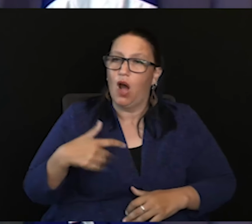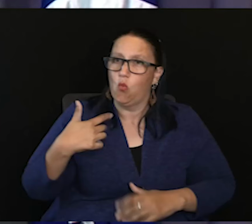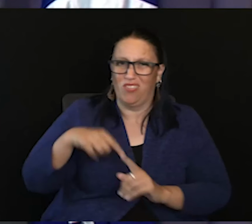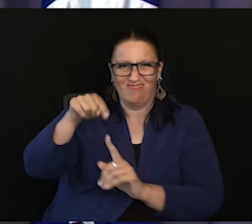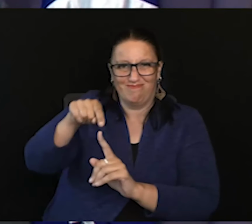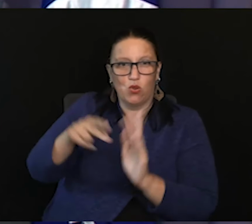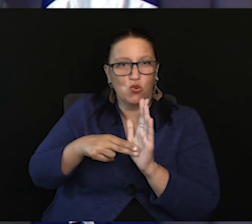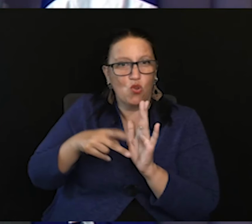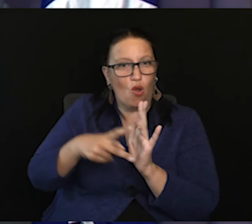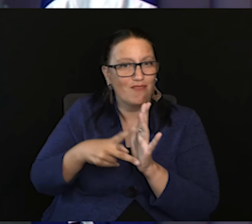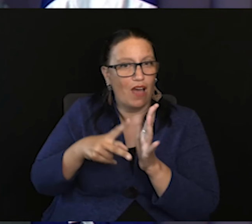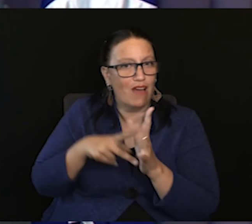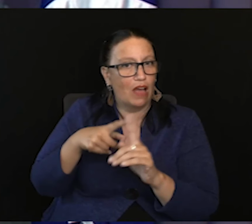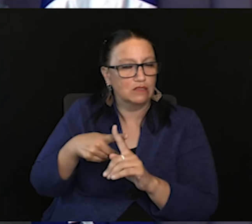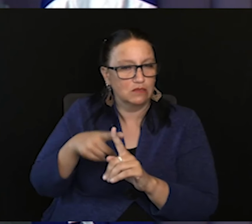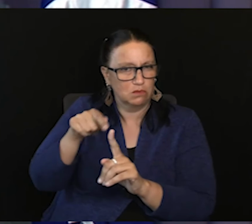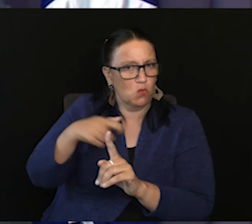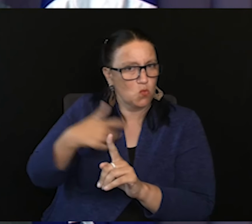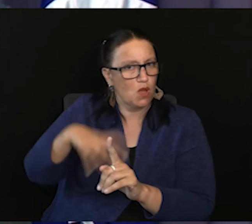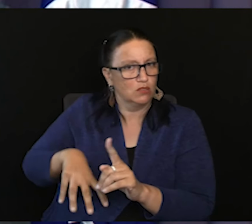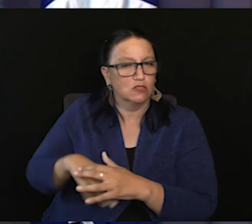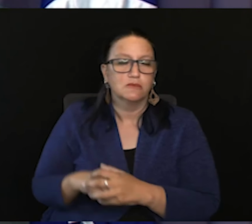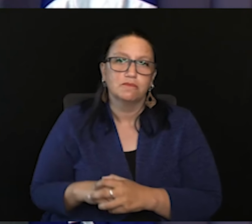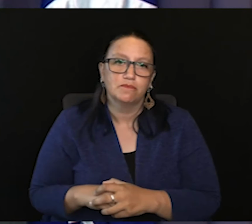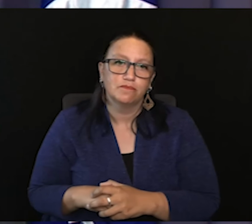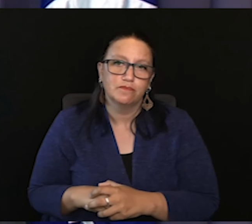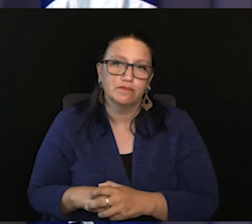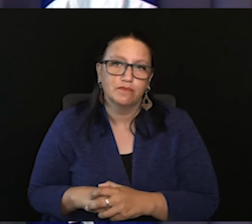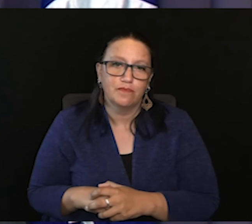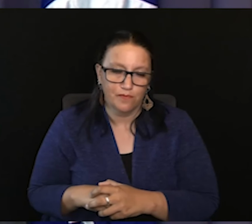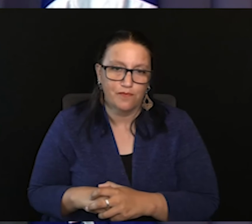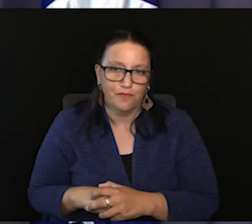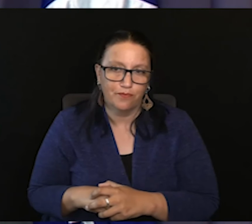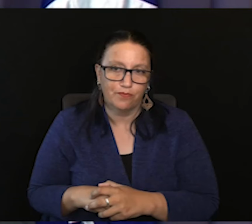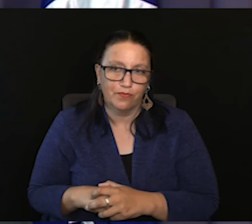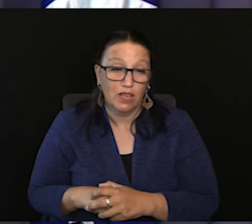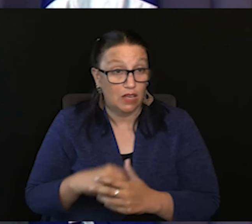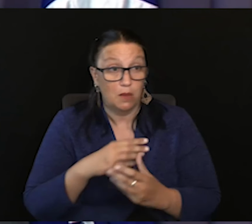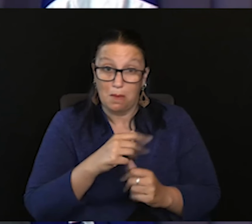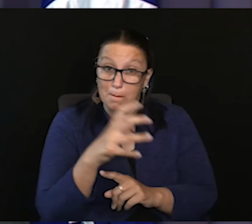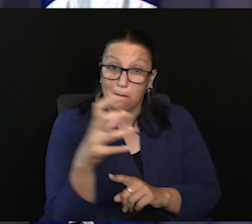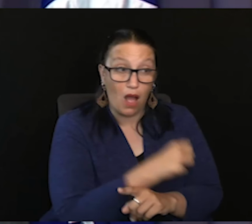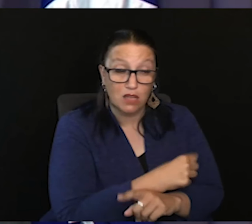notwithstanding the massive take up of vaccination in this country. We know there are some individuals who have been waiting for